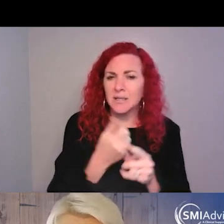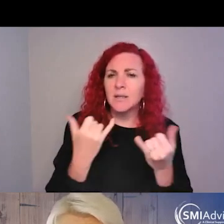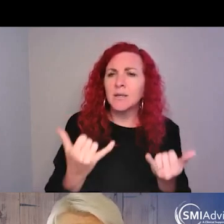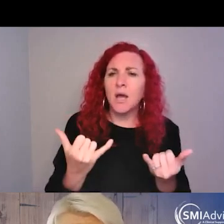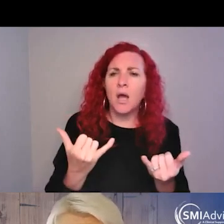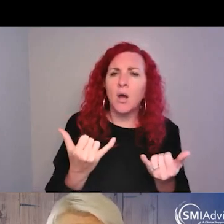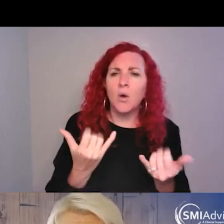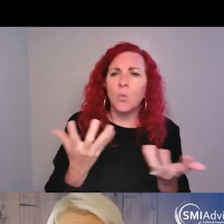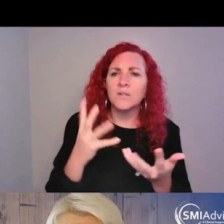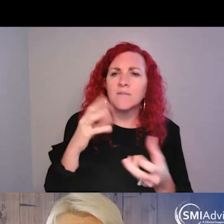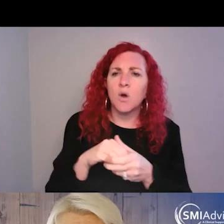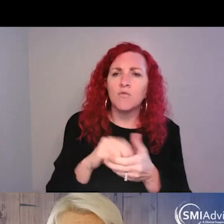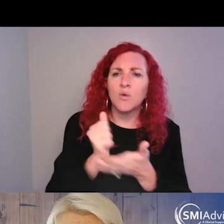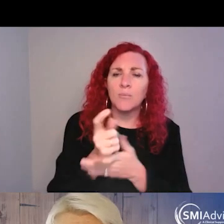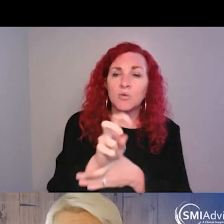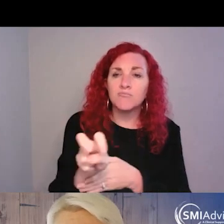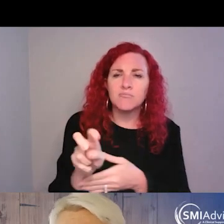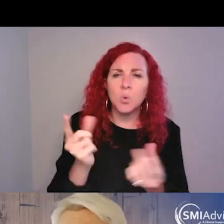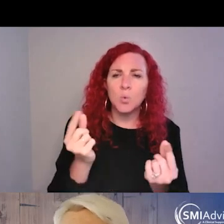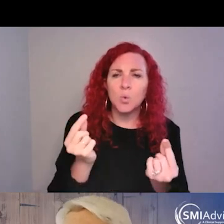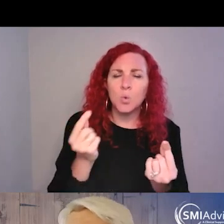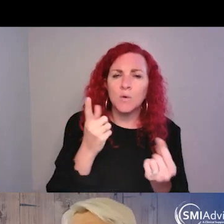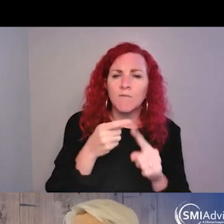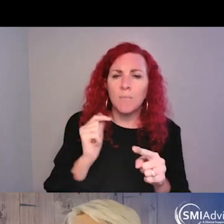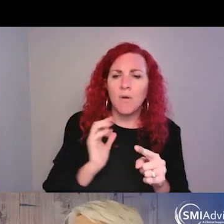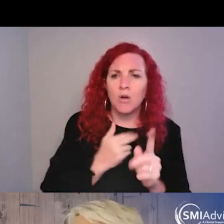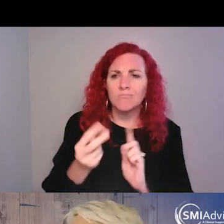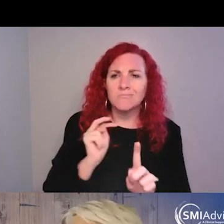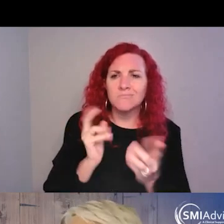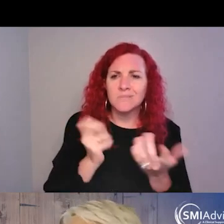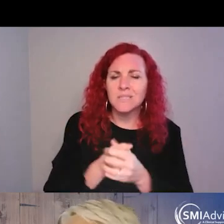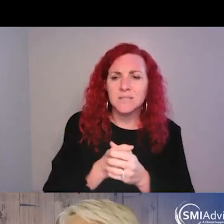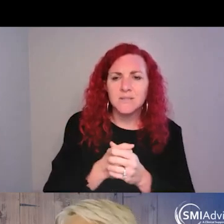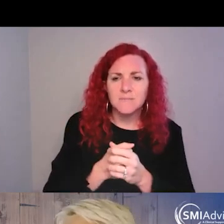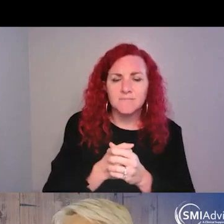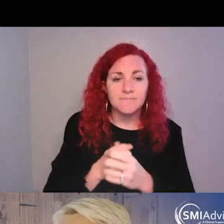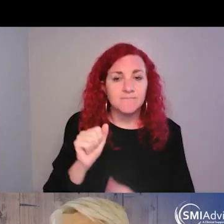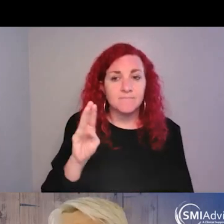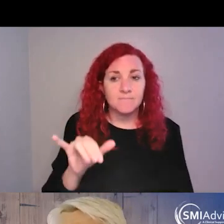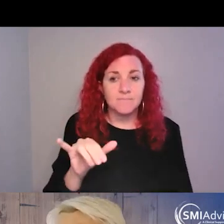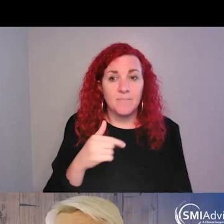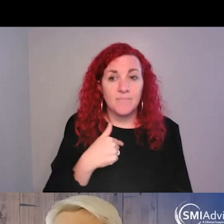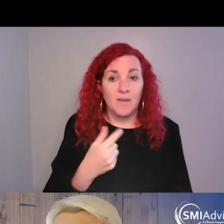TRANSITION AND WHAT CAN WE DO? : YEAH. I WILL SAY I HAVE BEEN IMPRESSED WITH THE WORK THAT